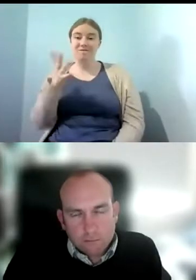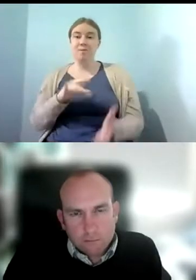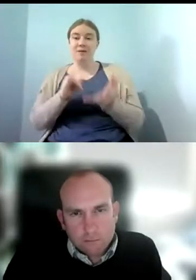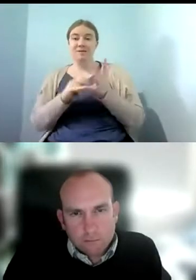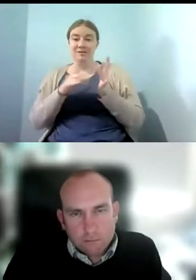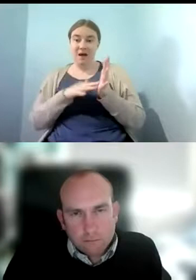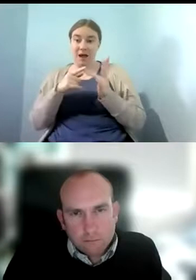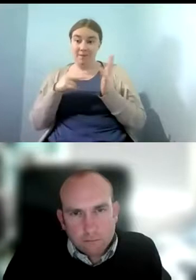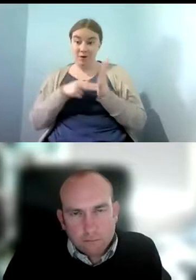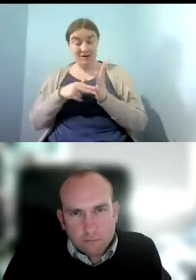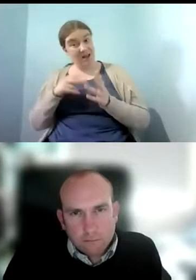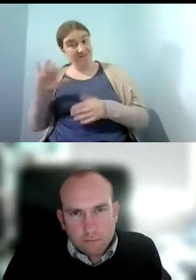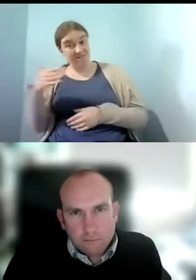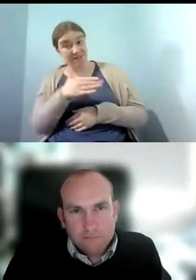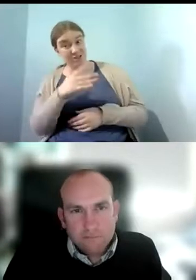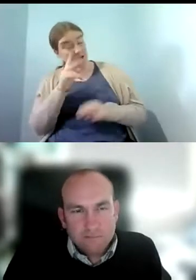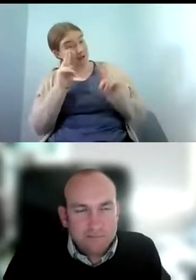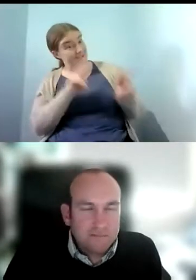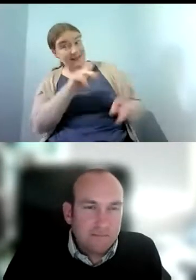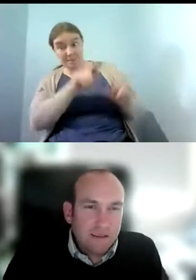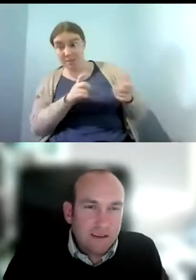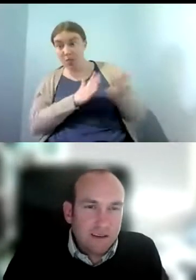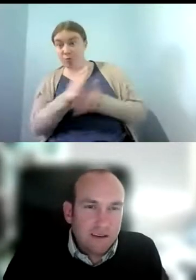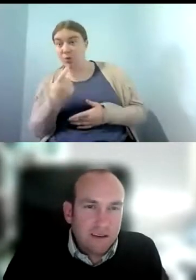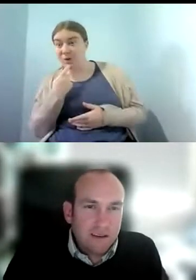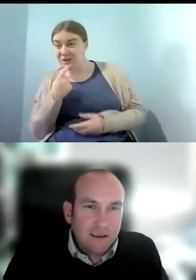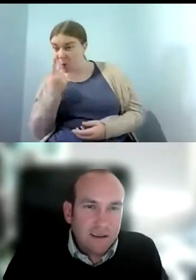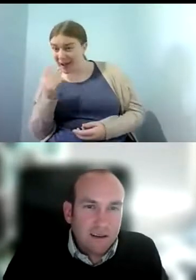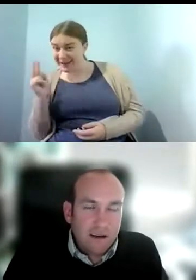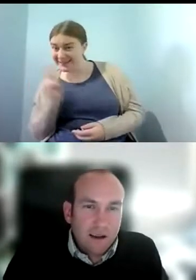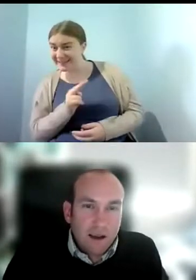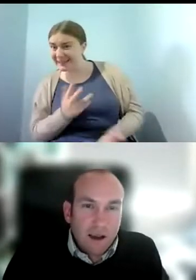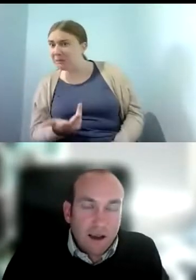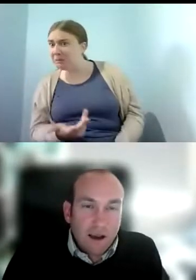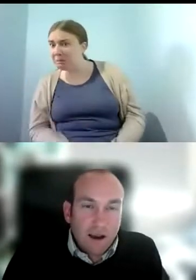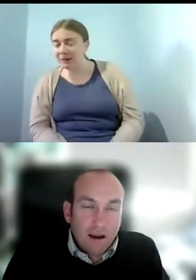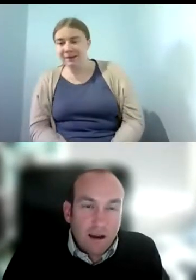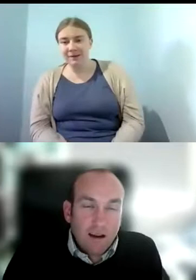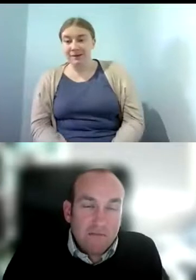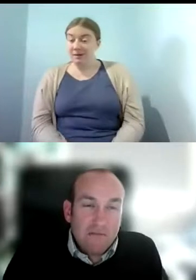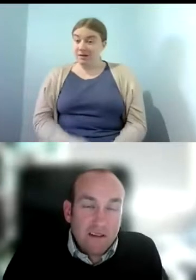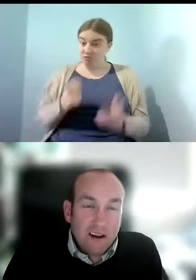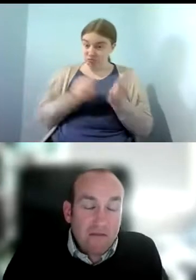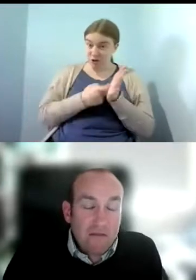through the windows do do you want to talk about that richard you've been in the window i've not